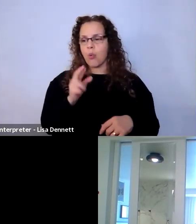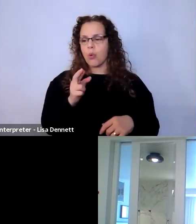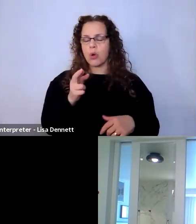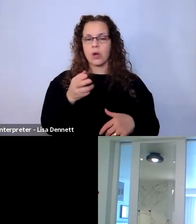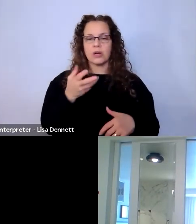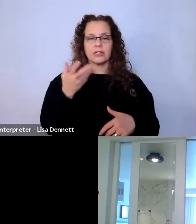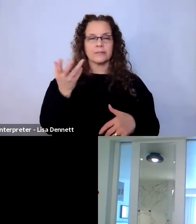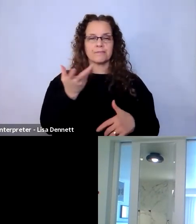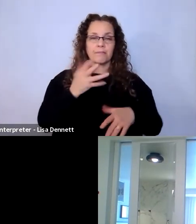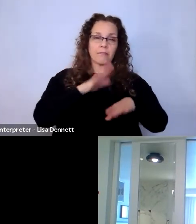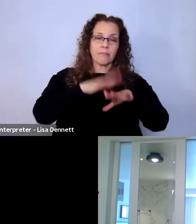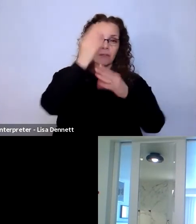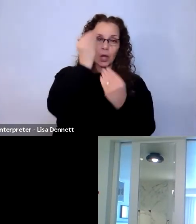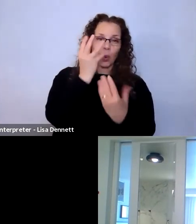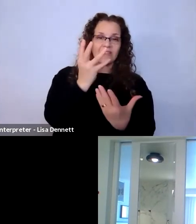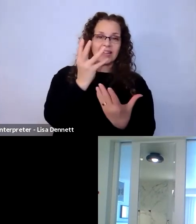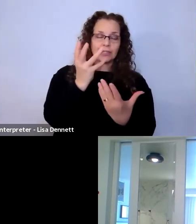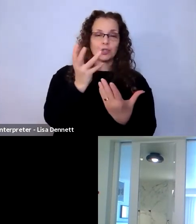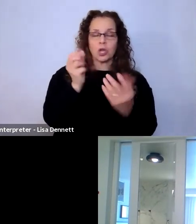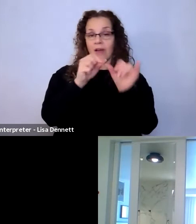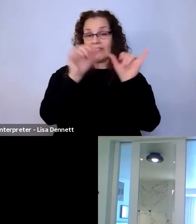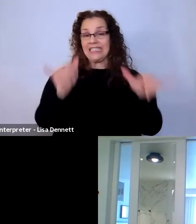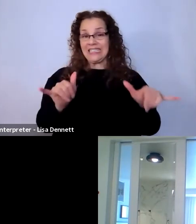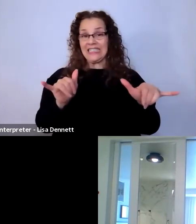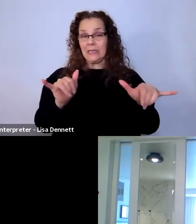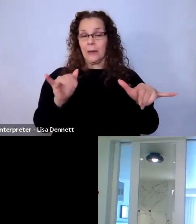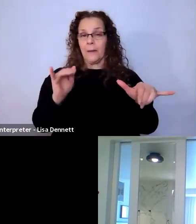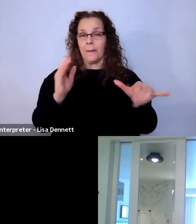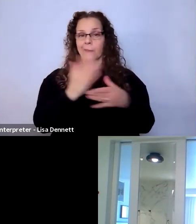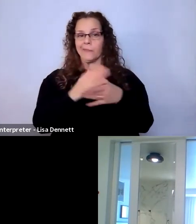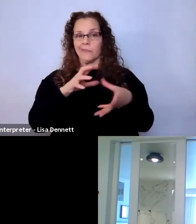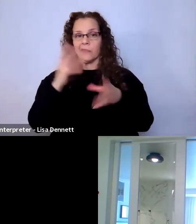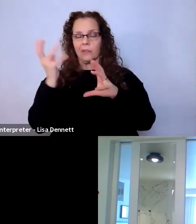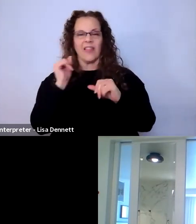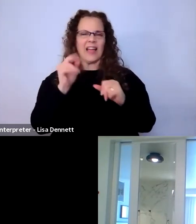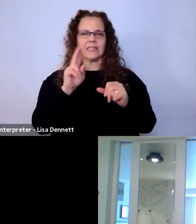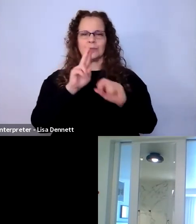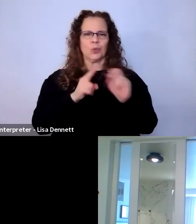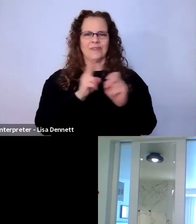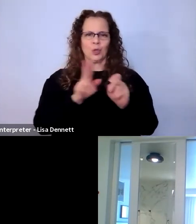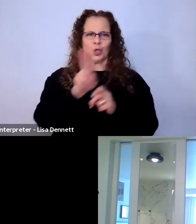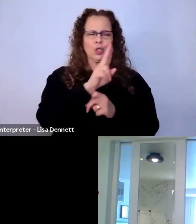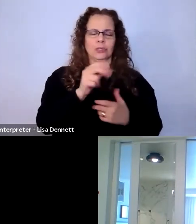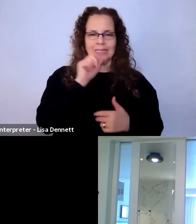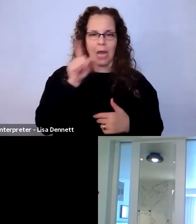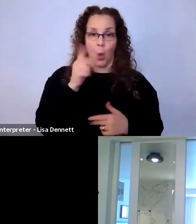notifications of like system interruptions and stuff I think that that's actually universal that's not only about people with disabilities, I think everyone.